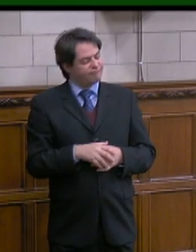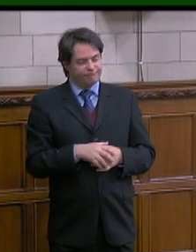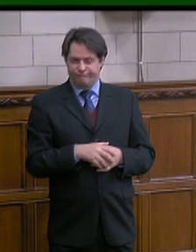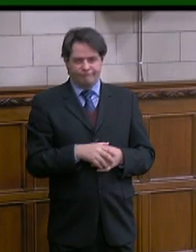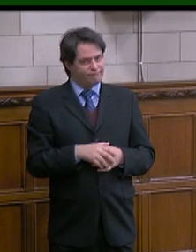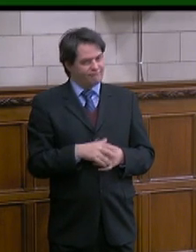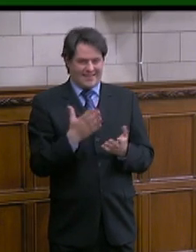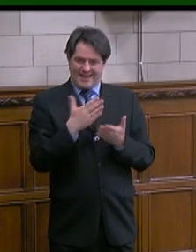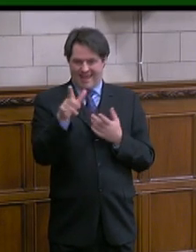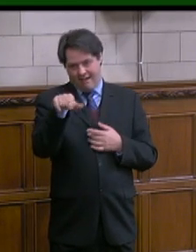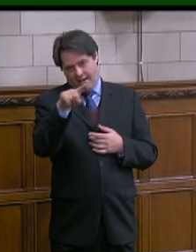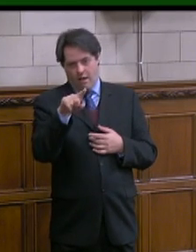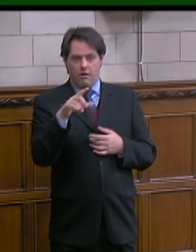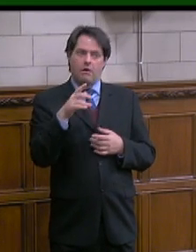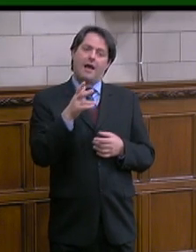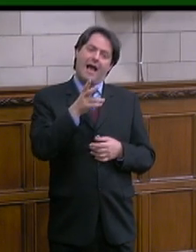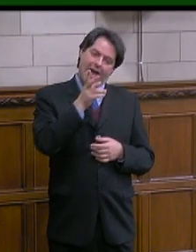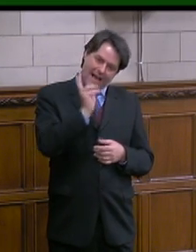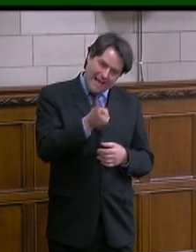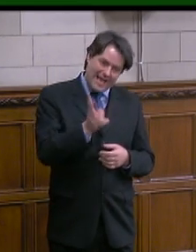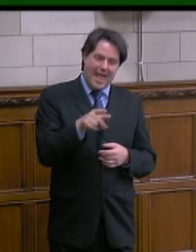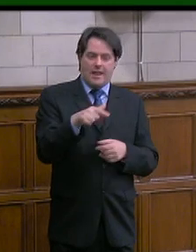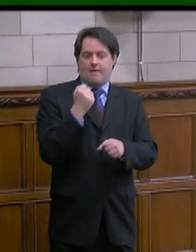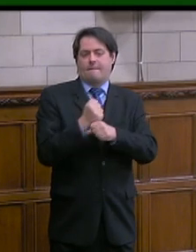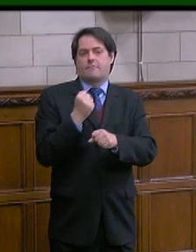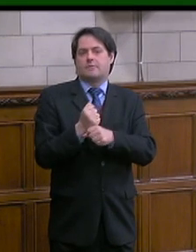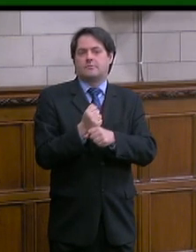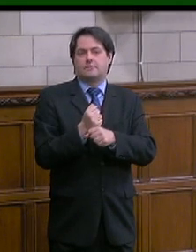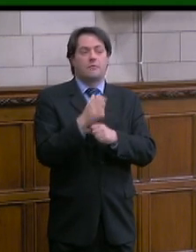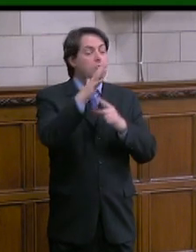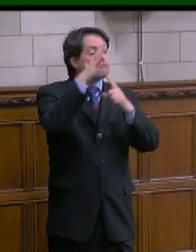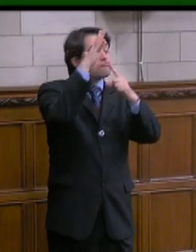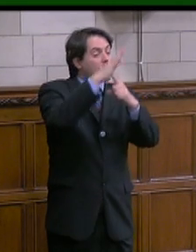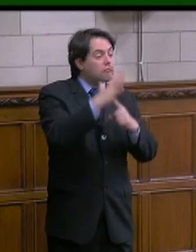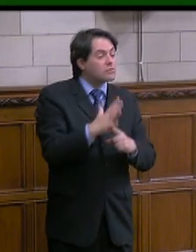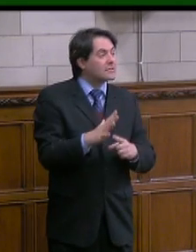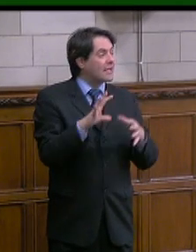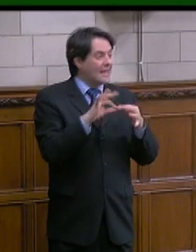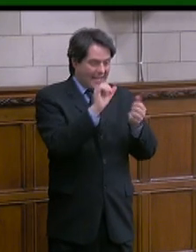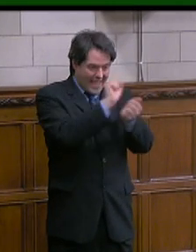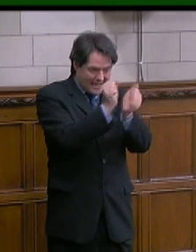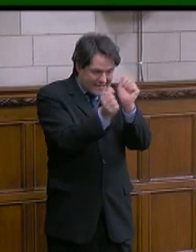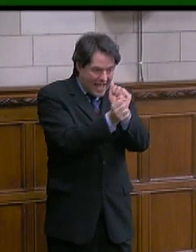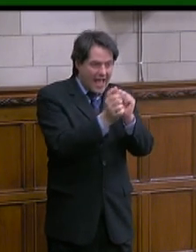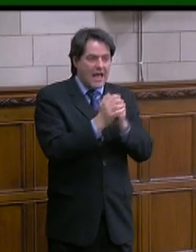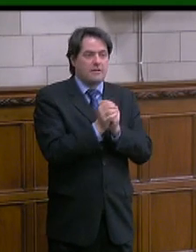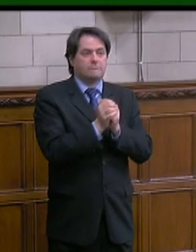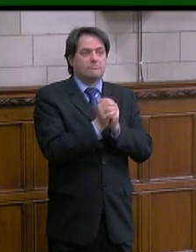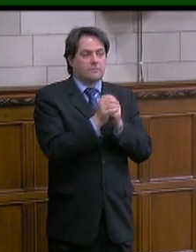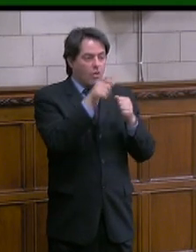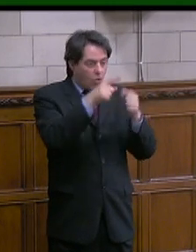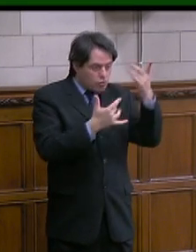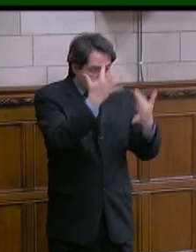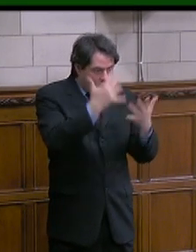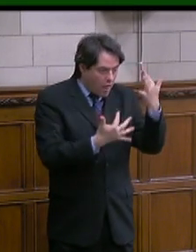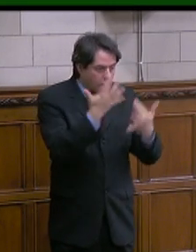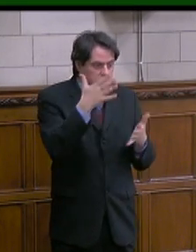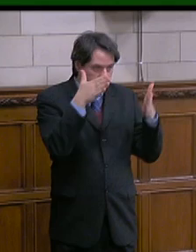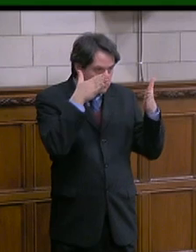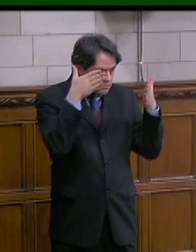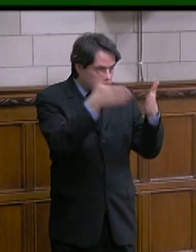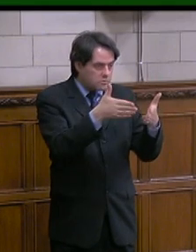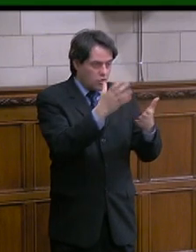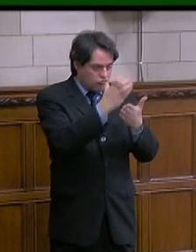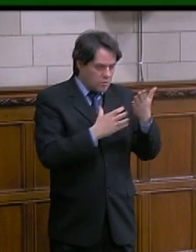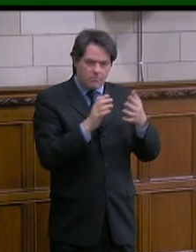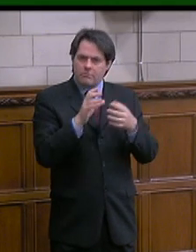the Government are once again prioritising exams and results in the curriculum, rather